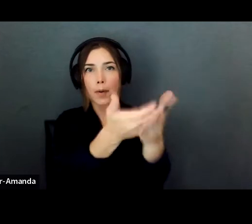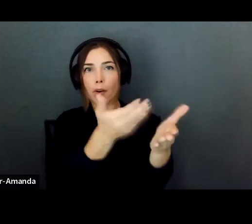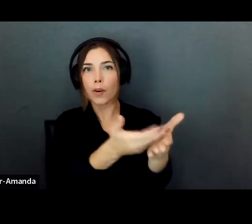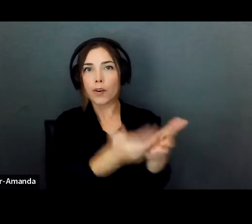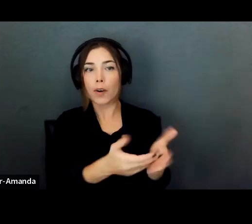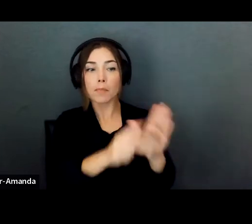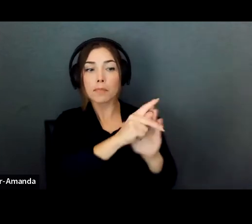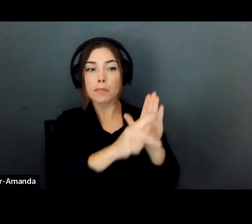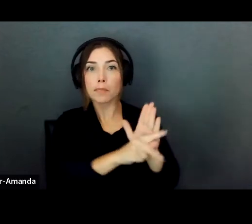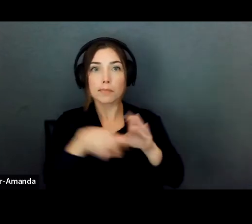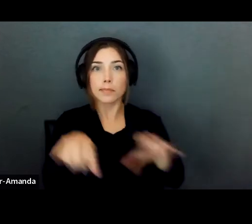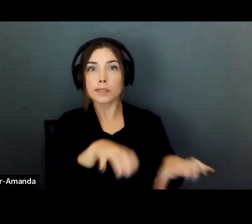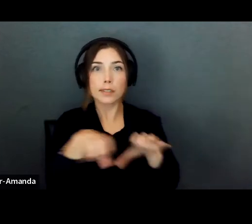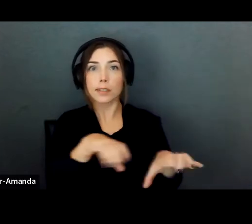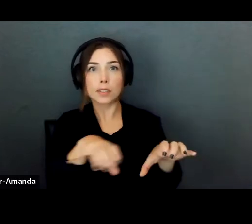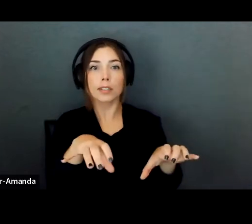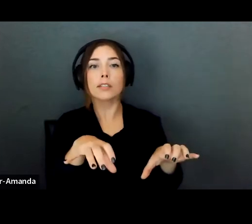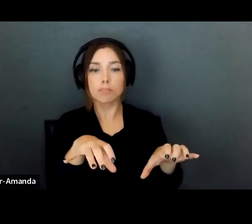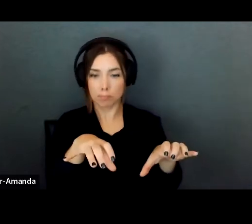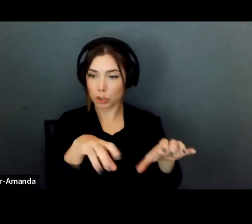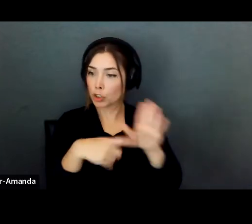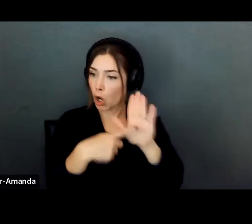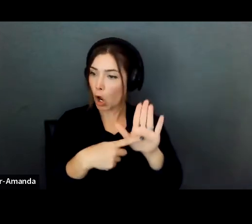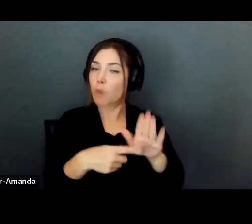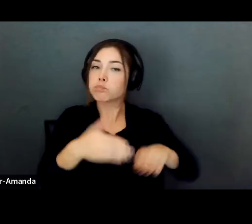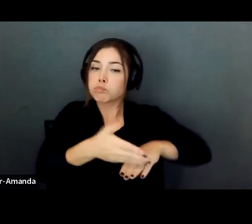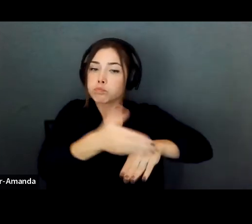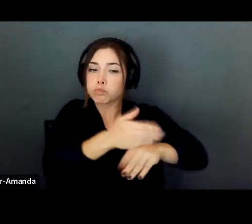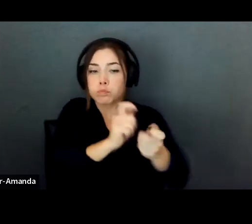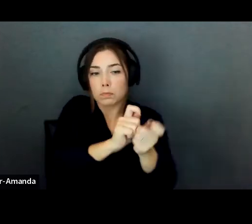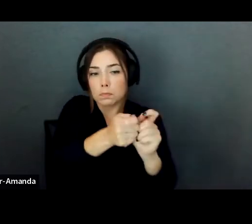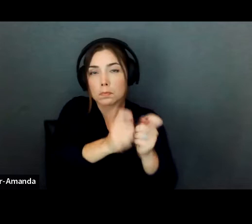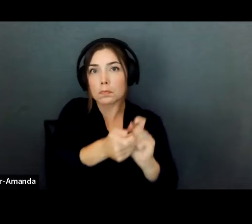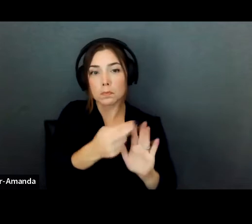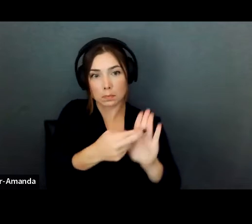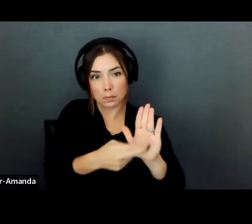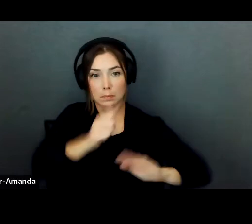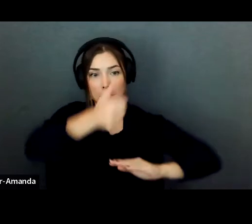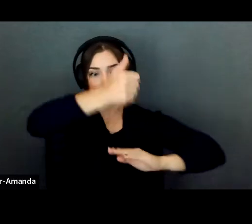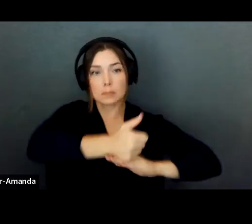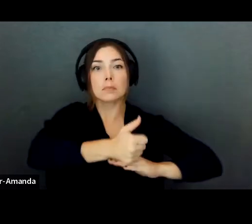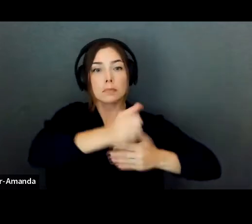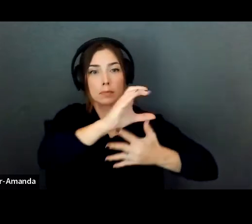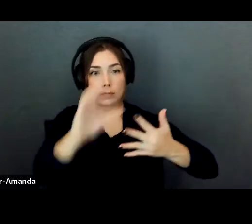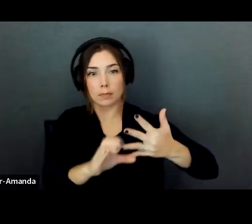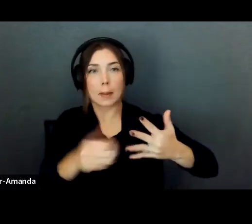setting criteria that they are making attempts to implement the criteria to fullest extent possible.